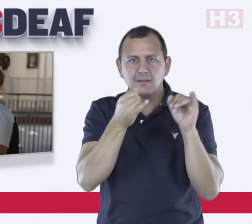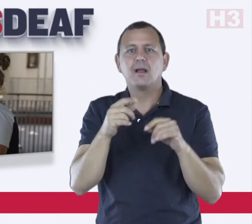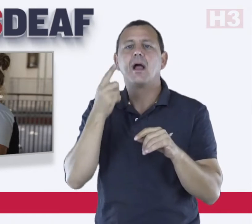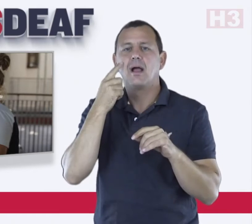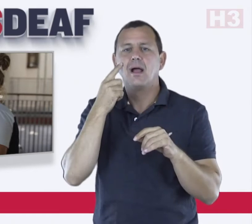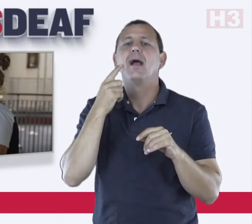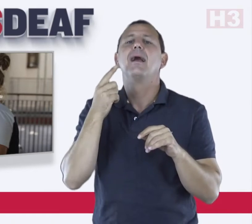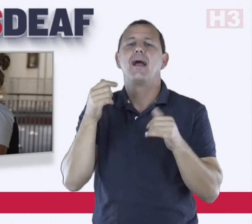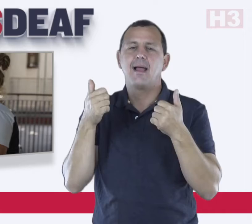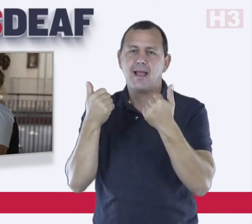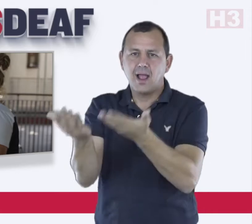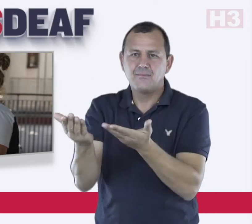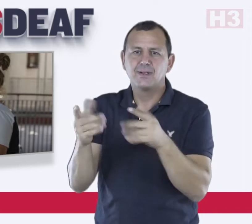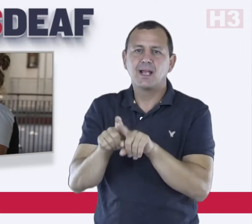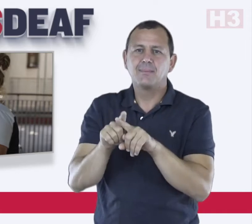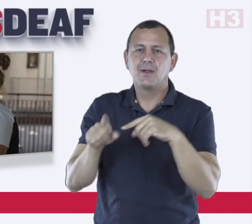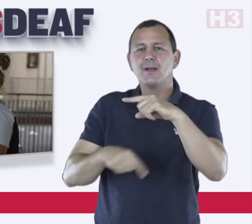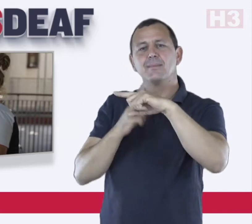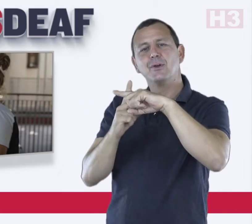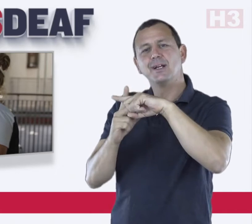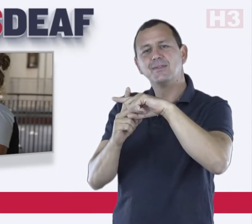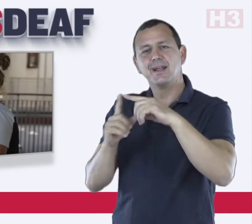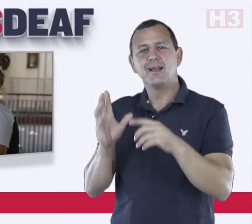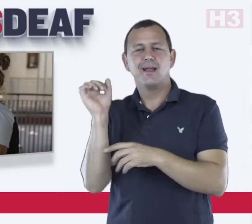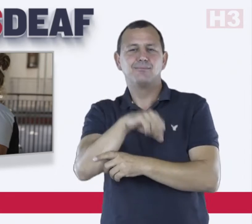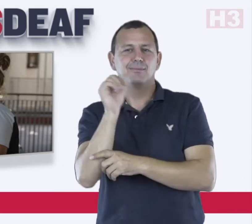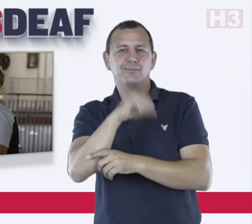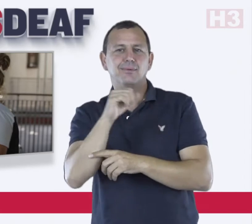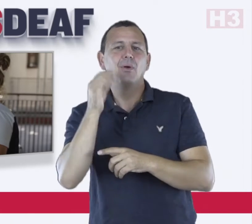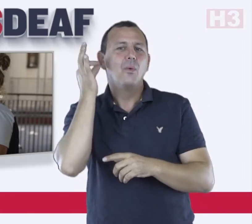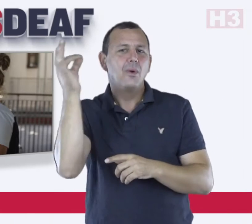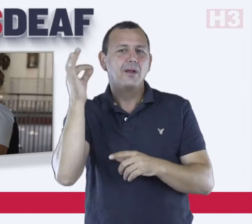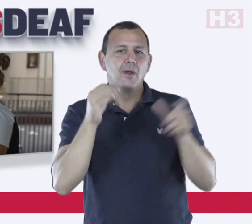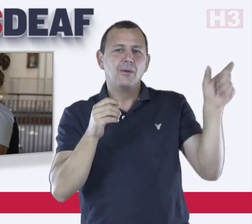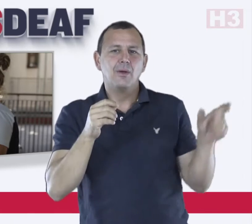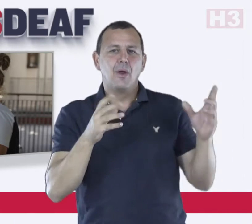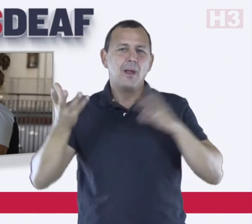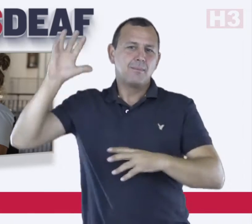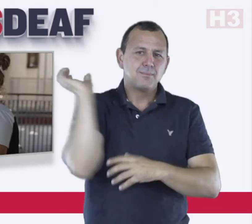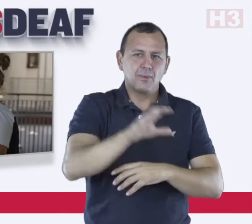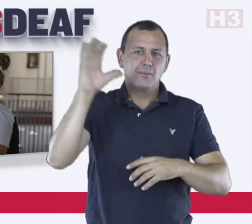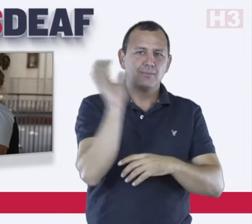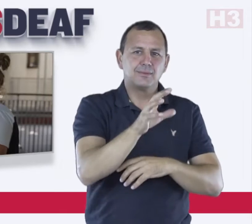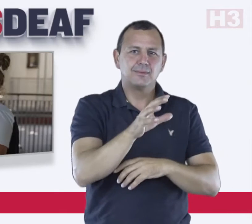believed it gave her an advantage over hearing players.